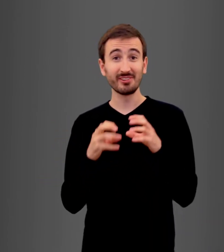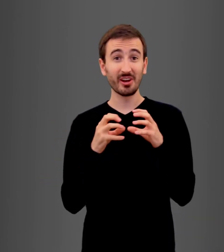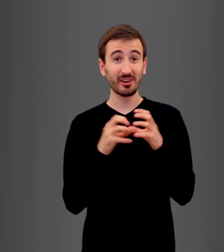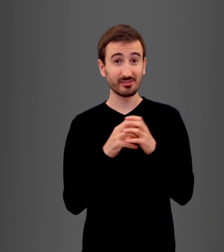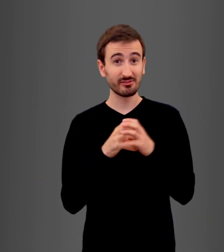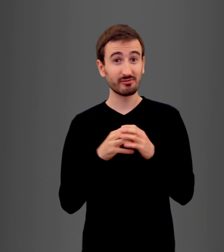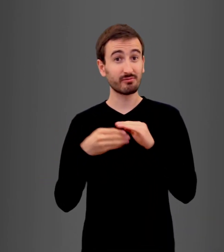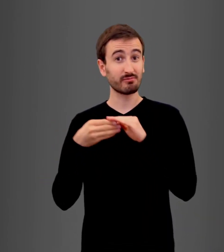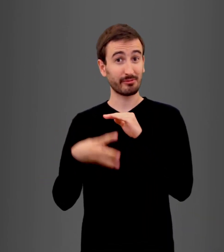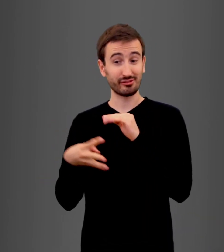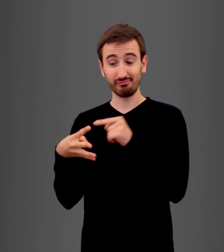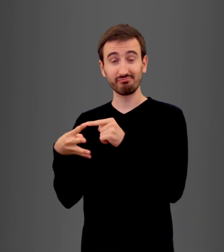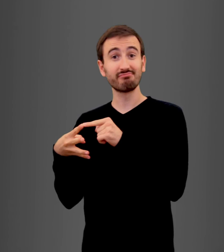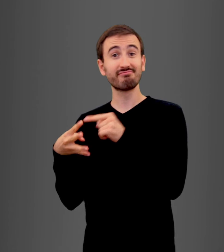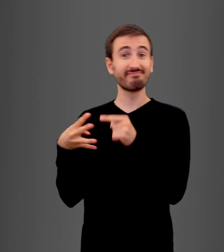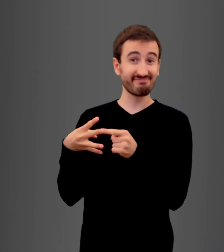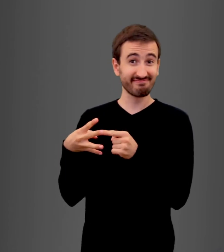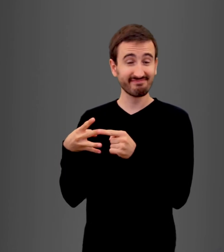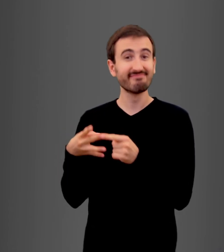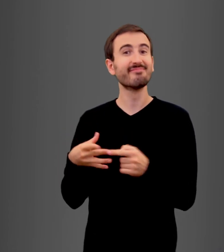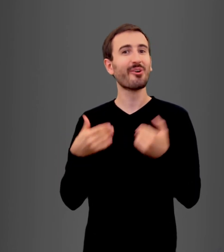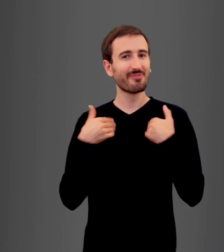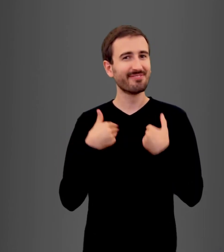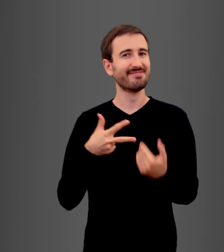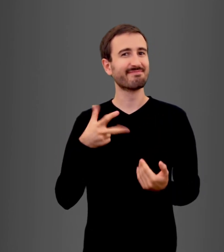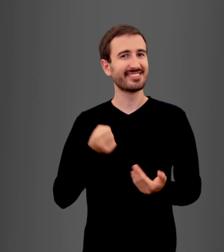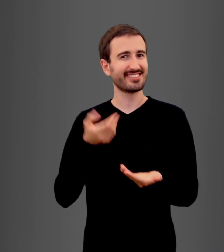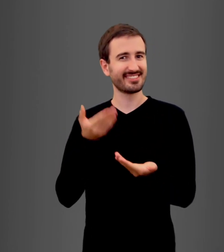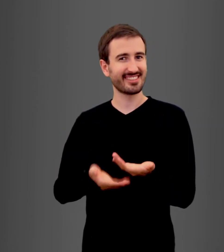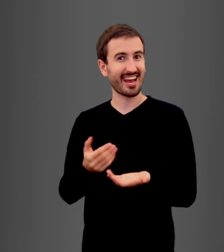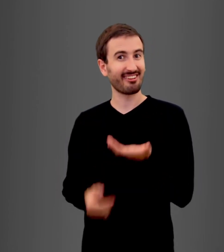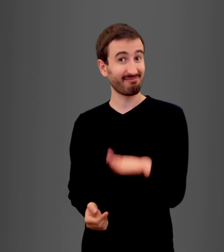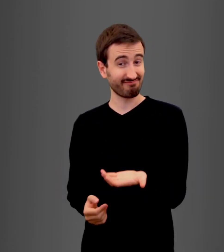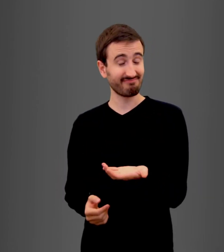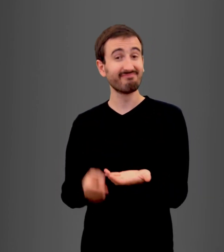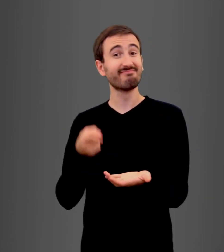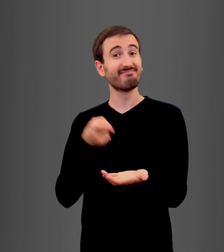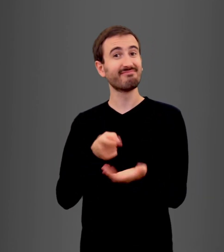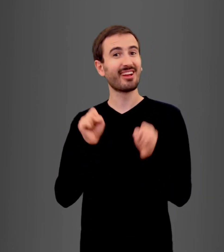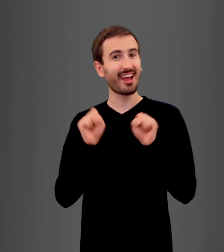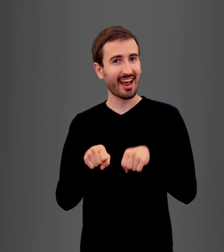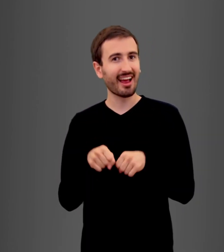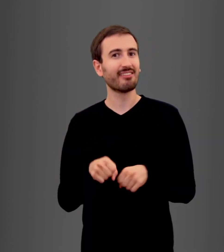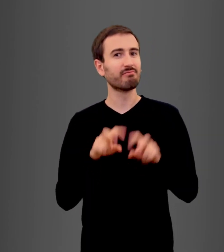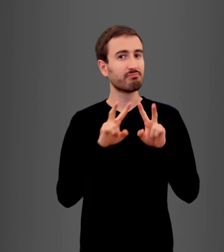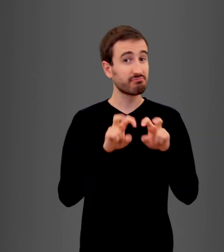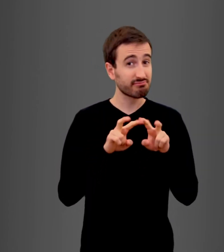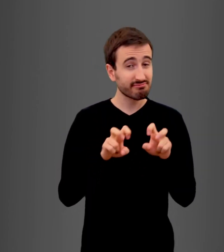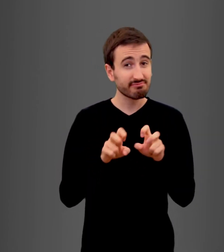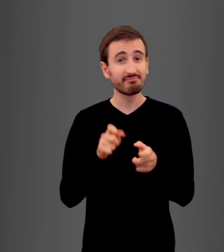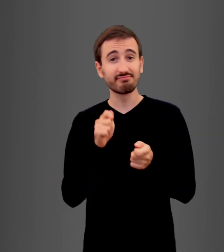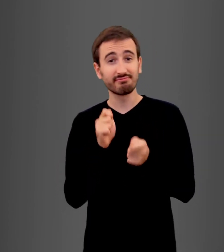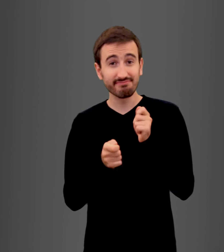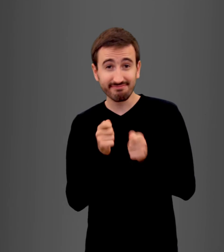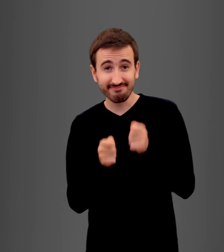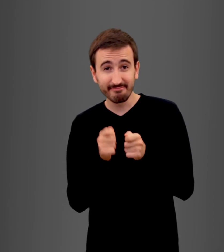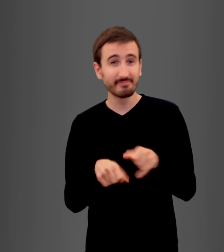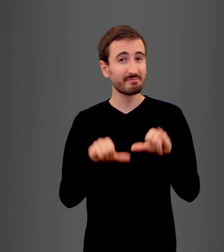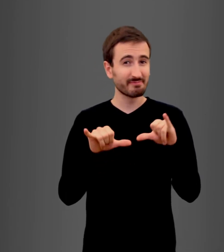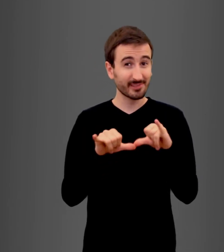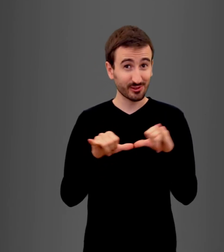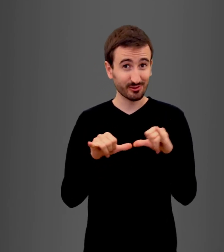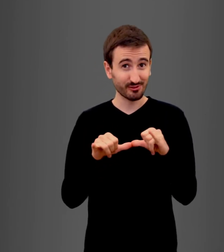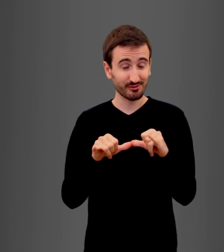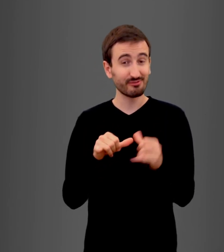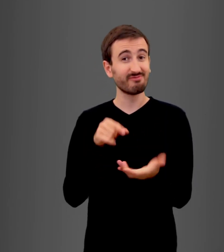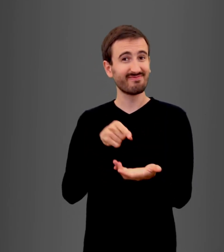Another property of color centers is that they can have a spin state that can be analyzed, manipulated, and measured.